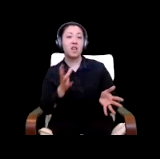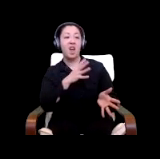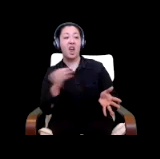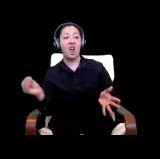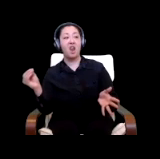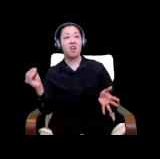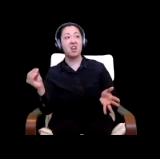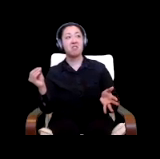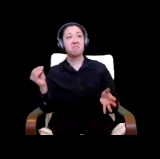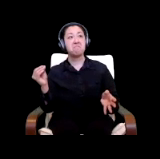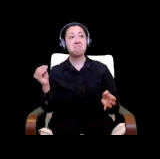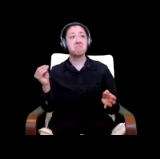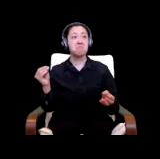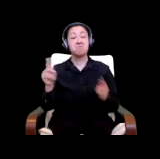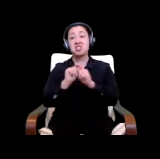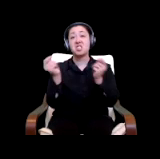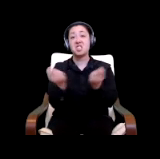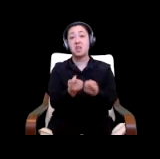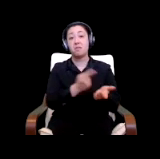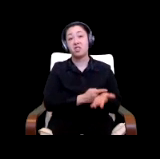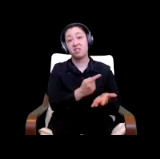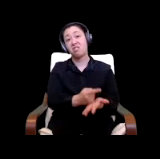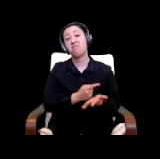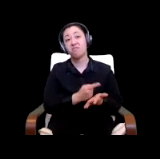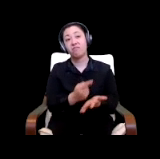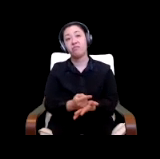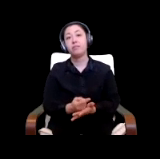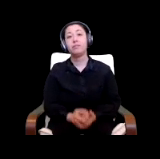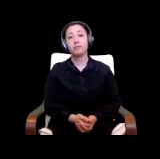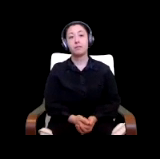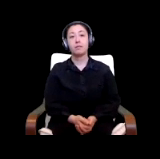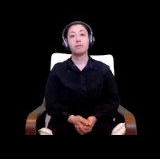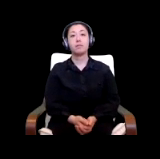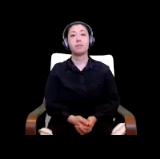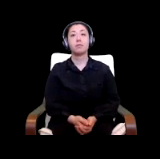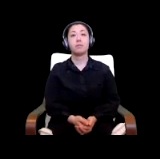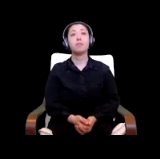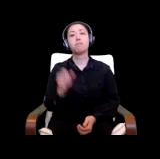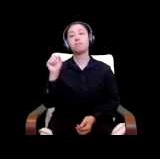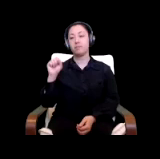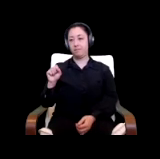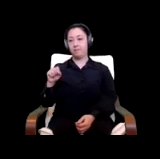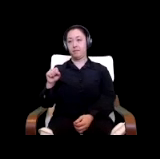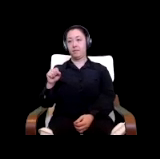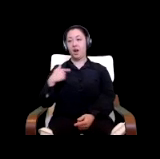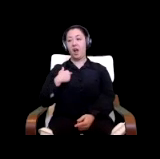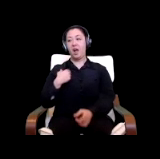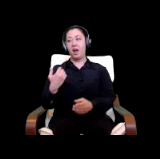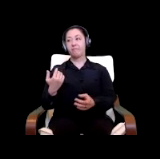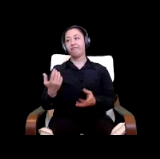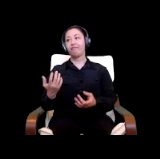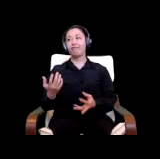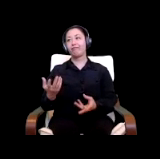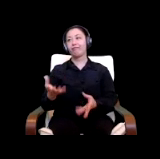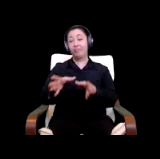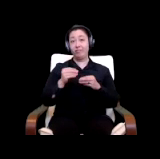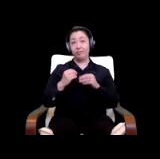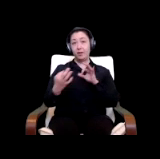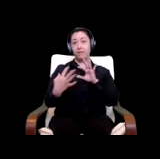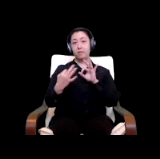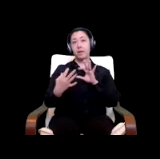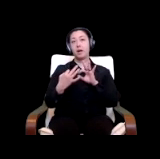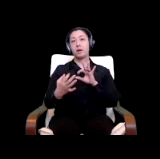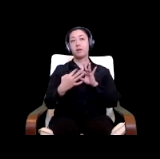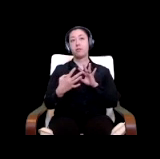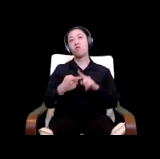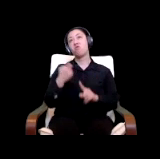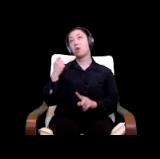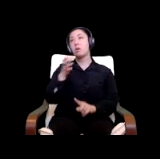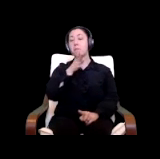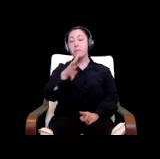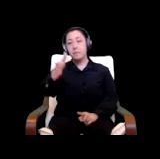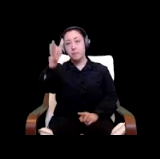Yes, and I have received feedback from parents and professionals that did serve